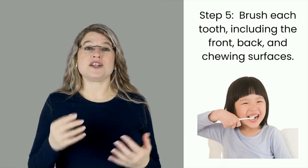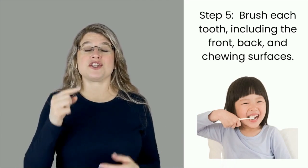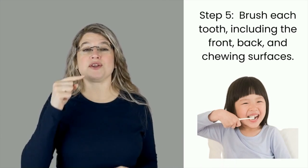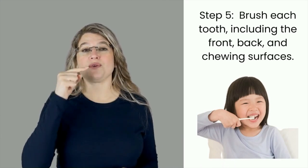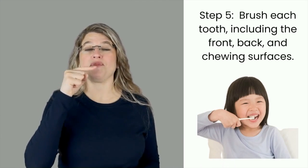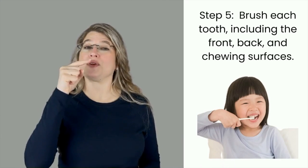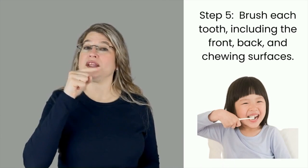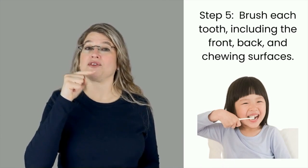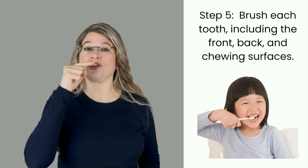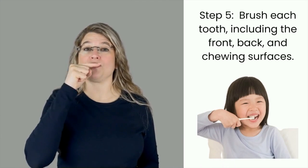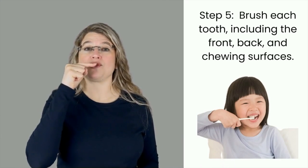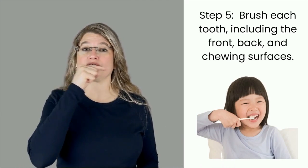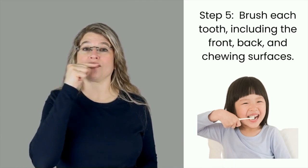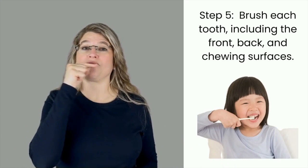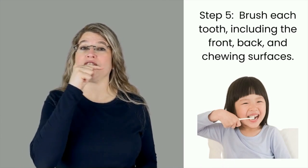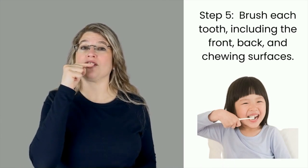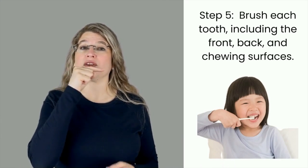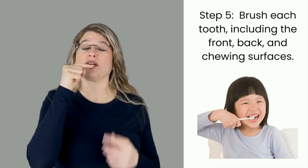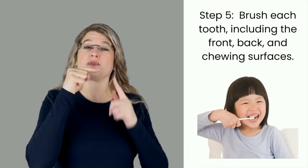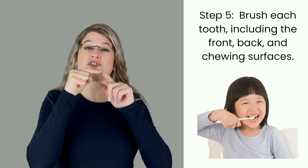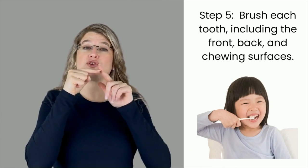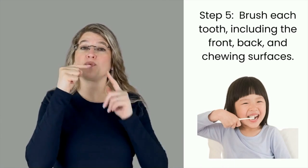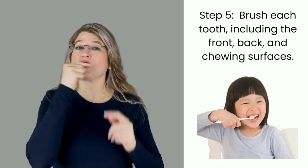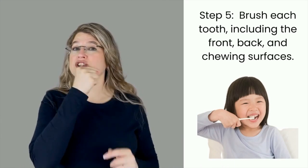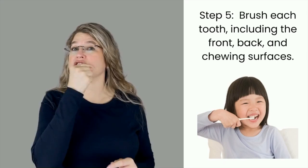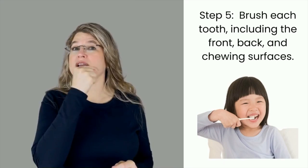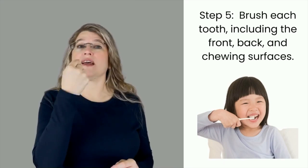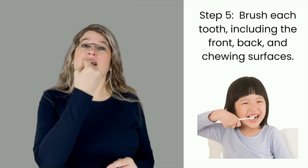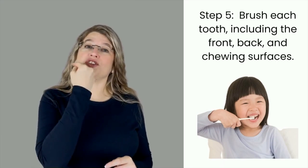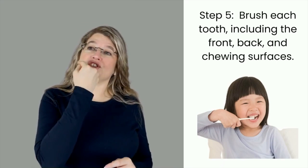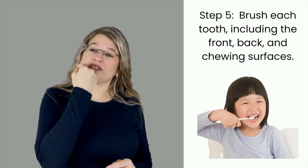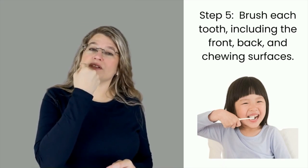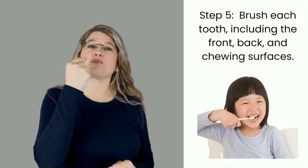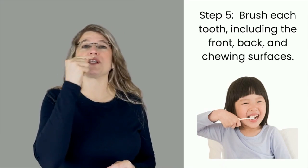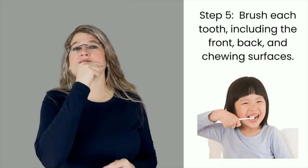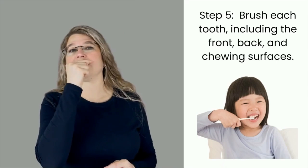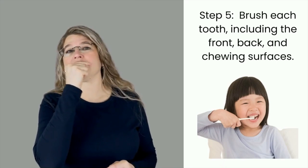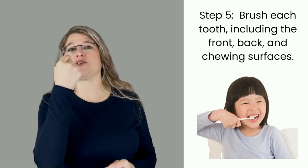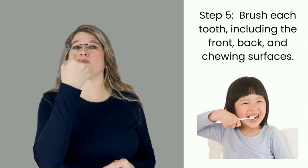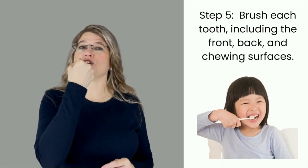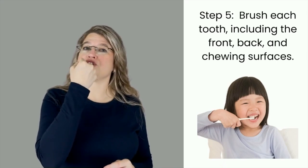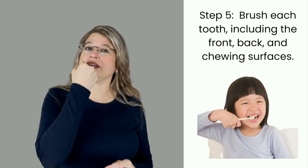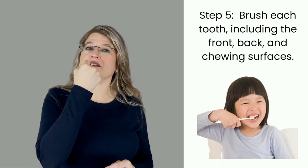to you can either use your finger, like with the toothbrush and just pretend like you're brushing